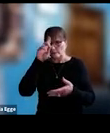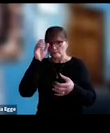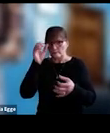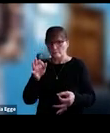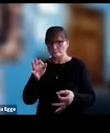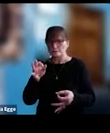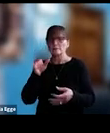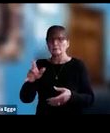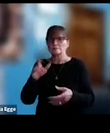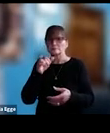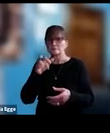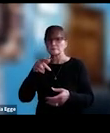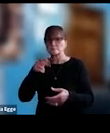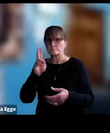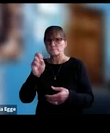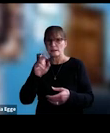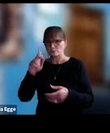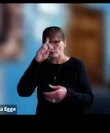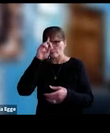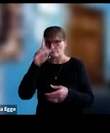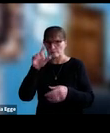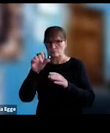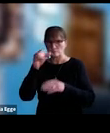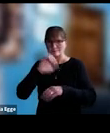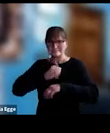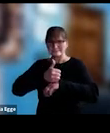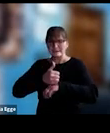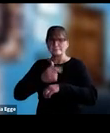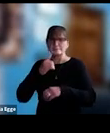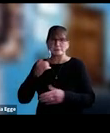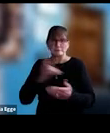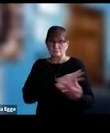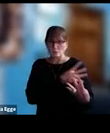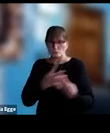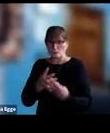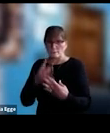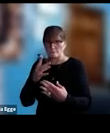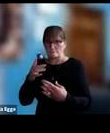to Paige's mental state at the time the alleged crime was committed, in which case, she may have been under the use of substances,